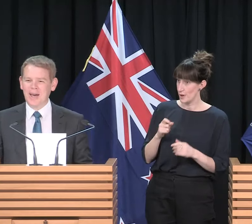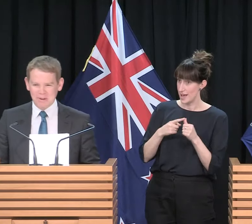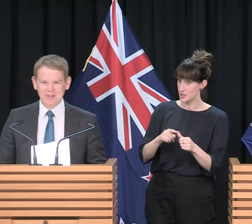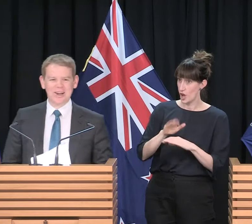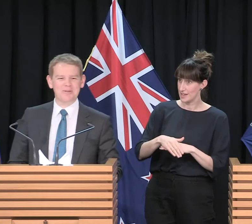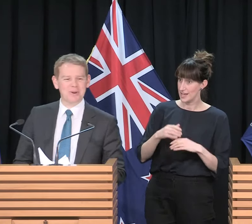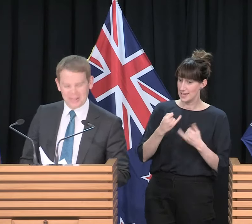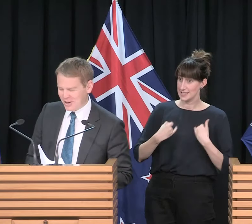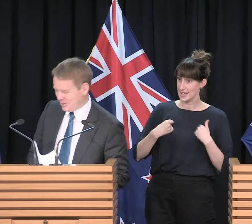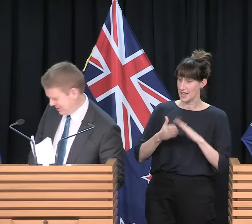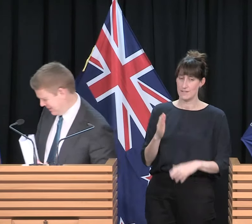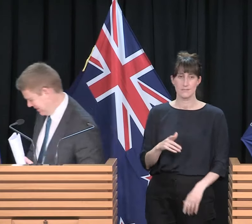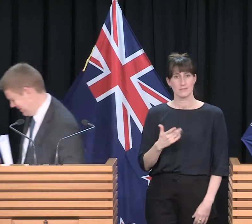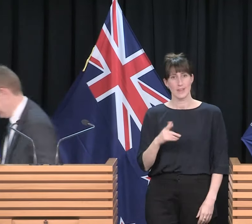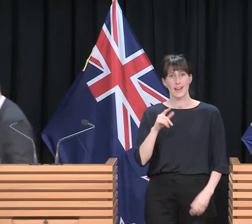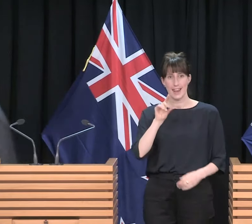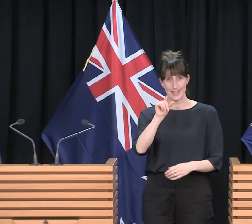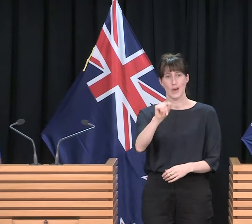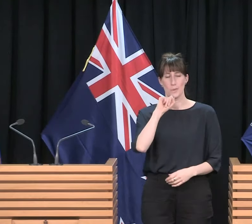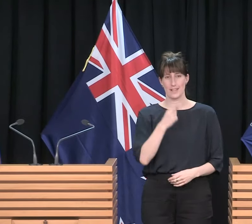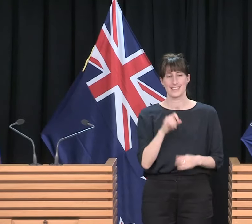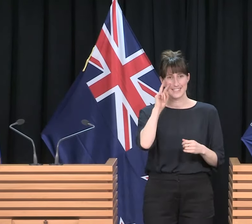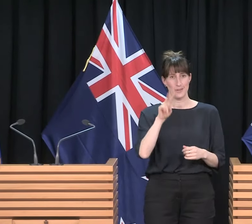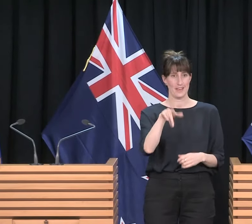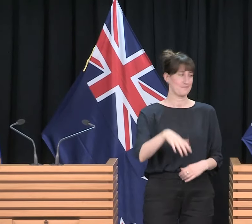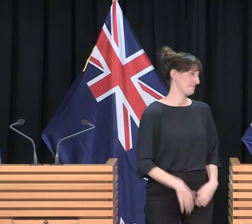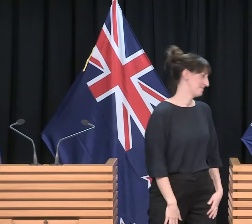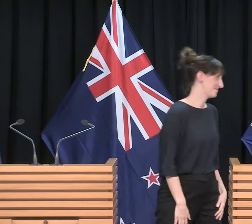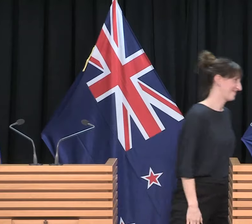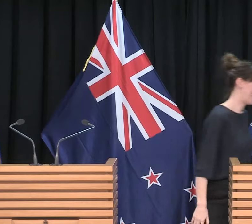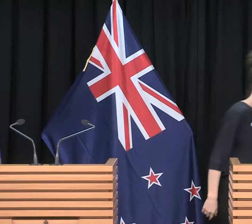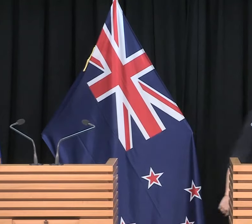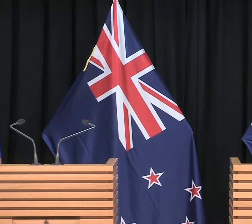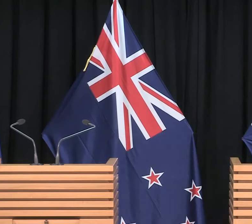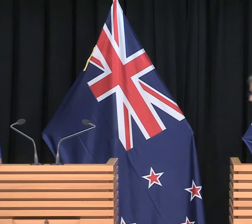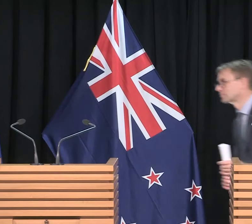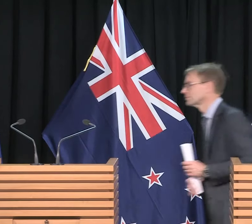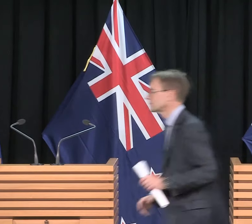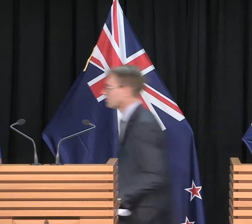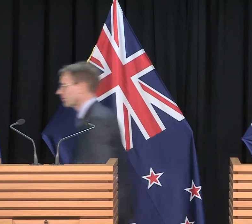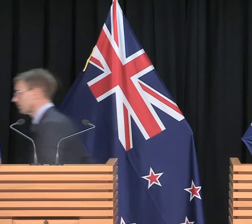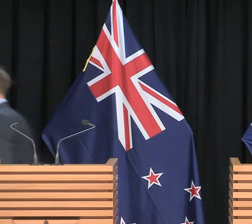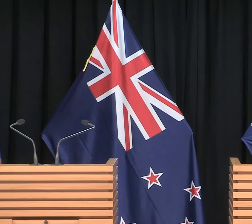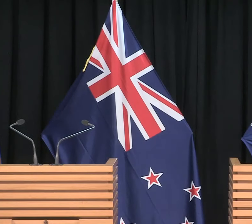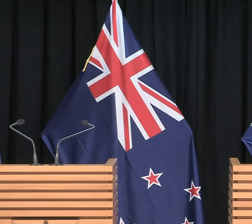means that people will have time to do that. Just on the COVID Card, is it actually a card? My